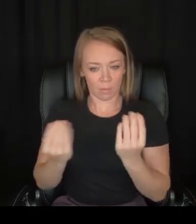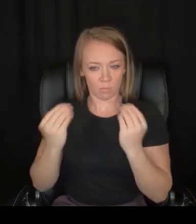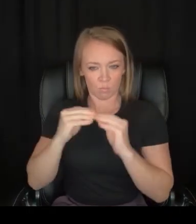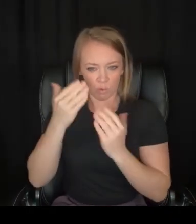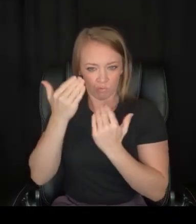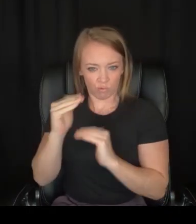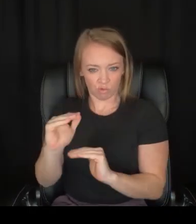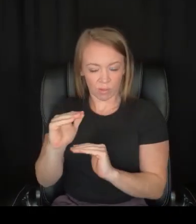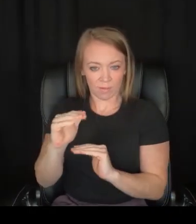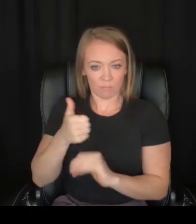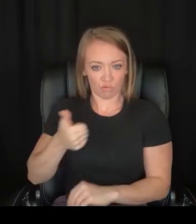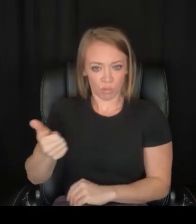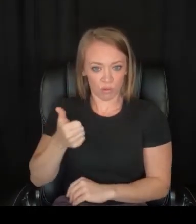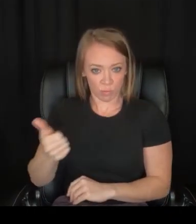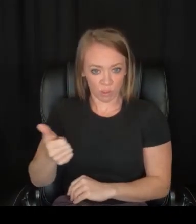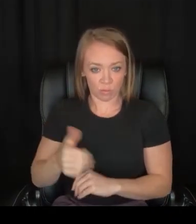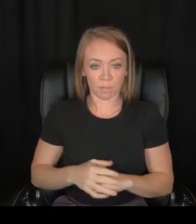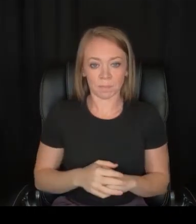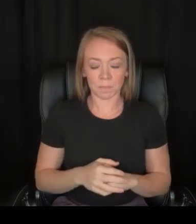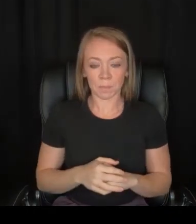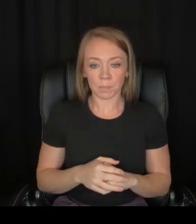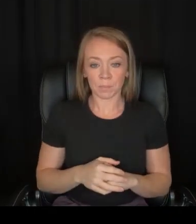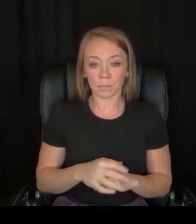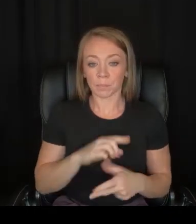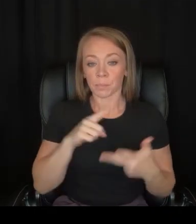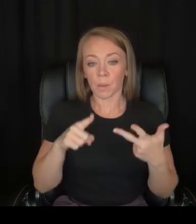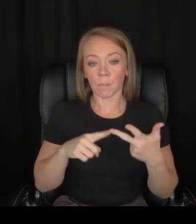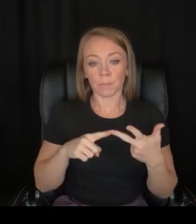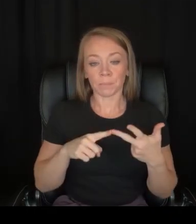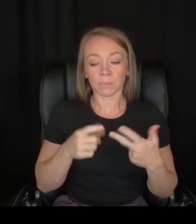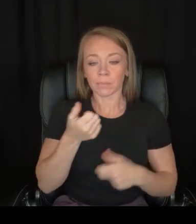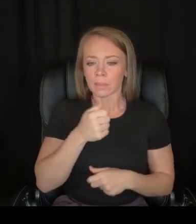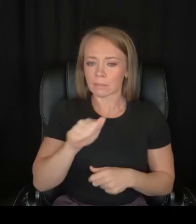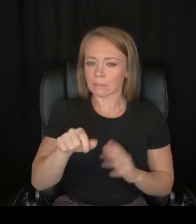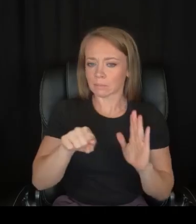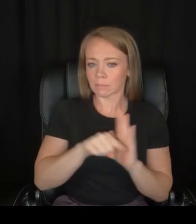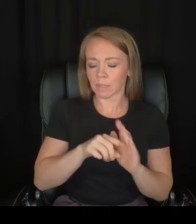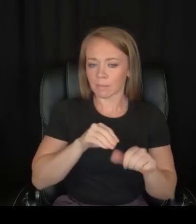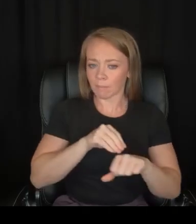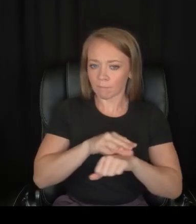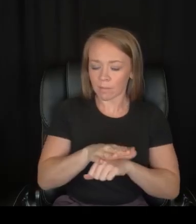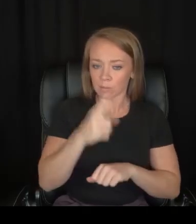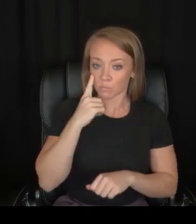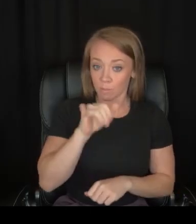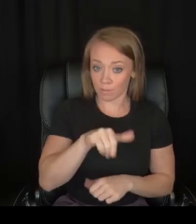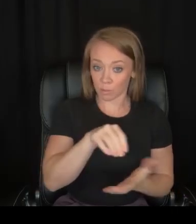transportation arrangement? And also, are there any negative effects to the